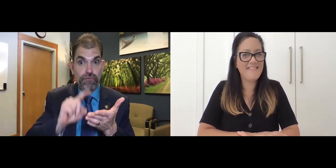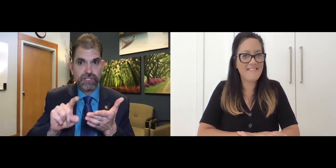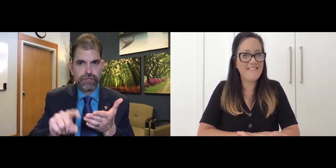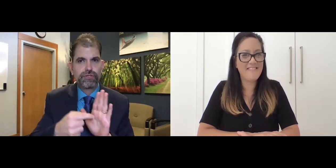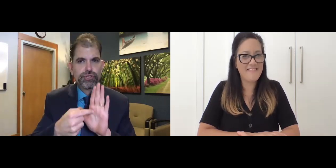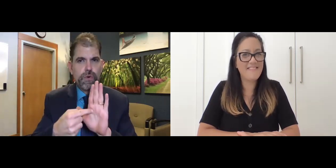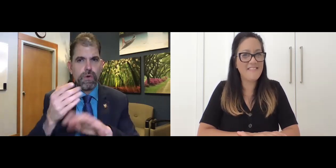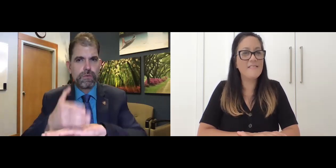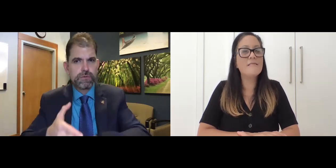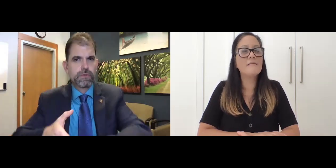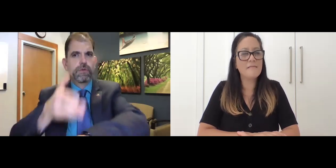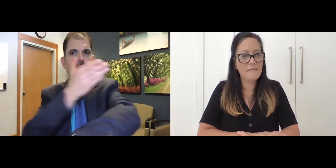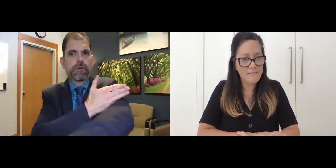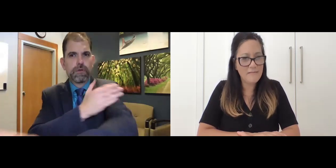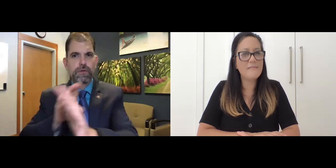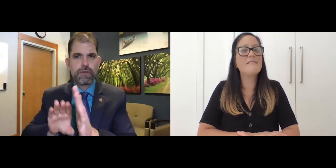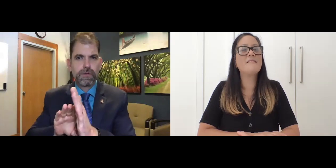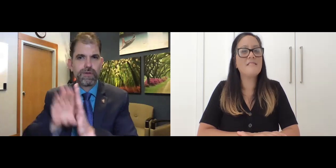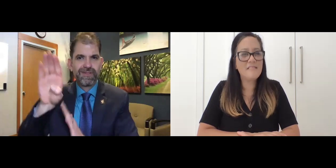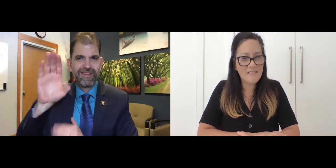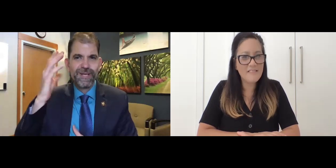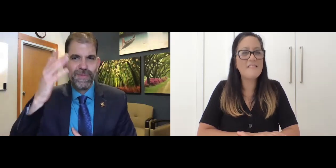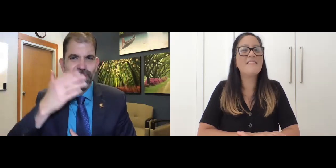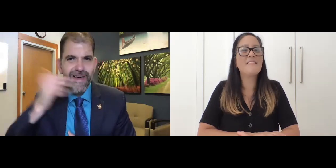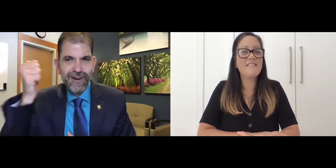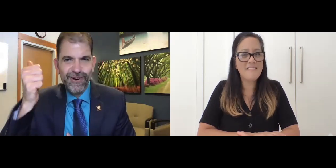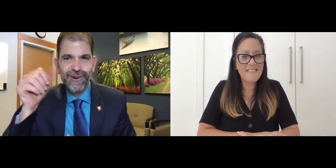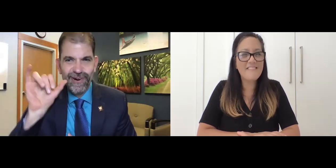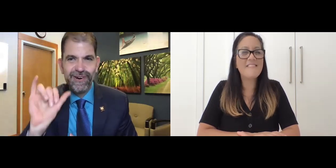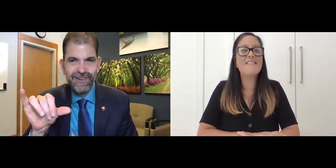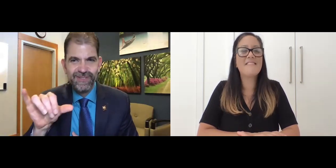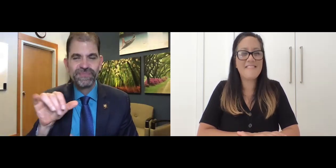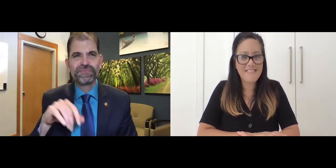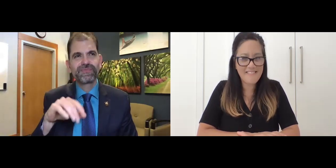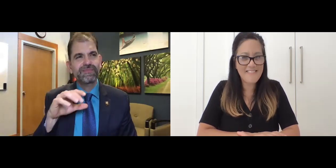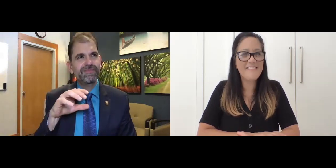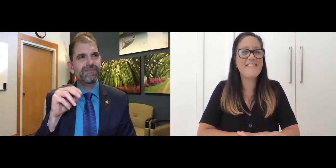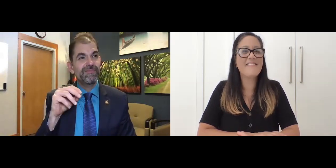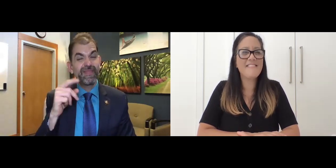is really key and we see improved outcomes when the therapeutic